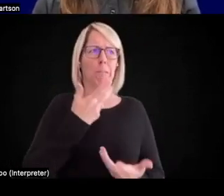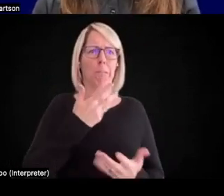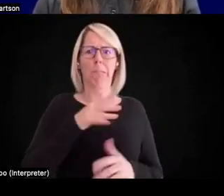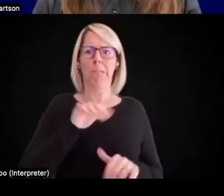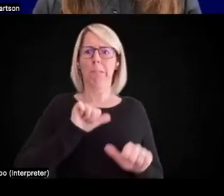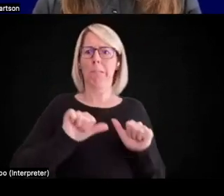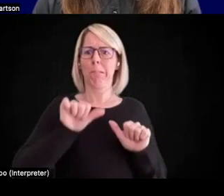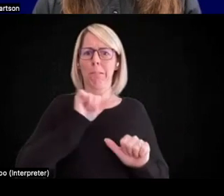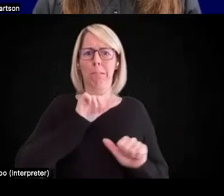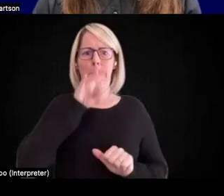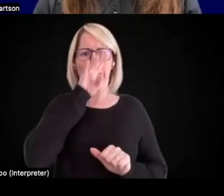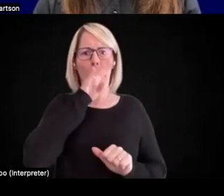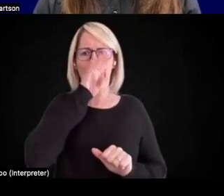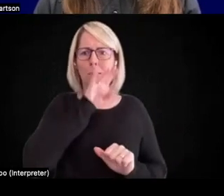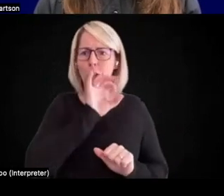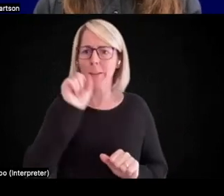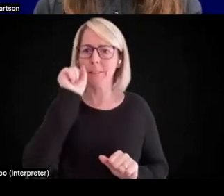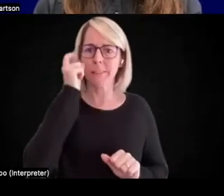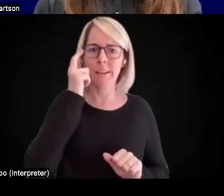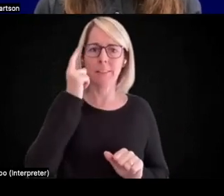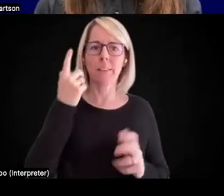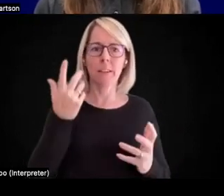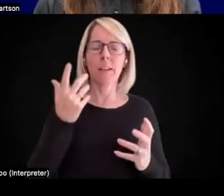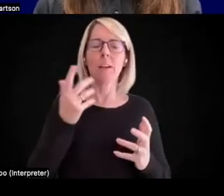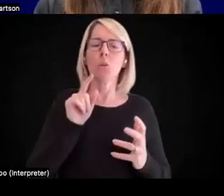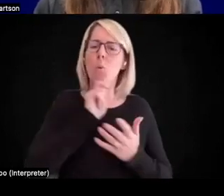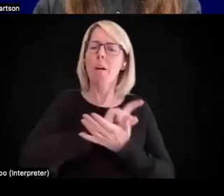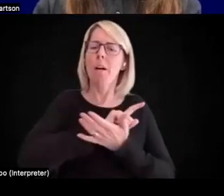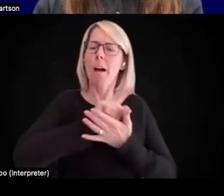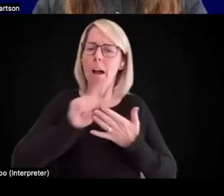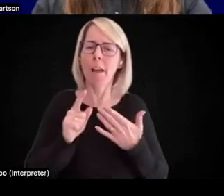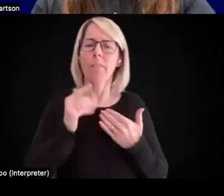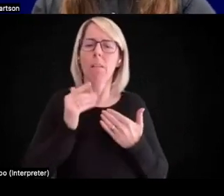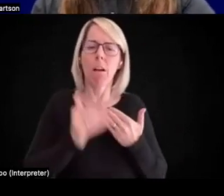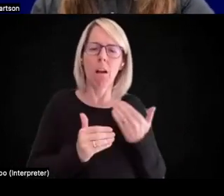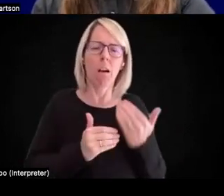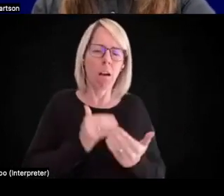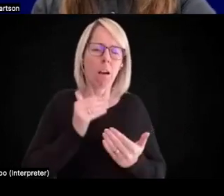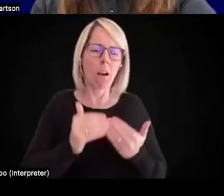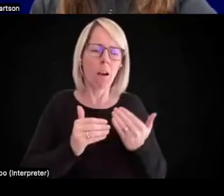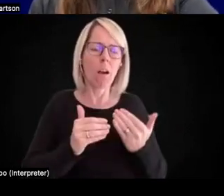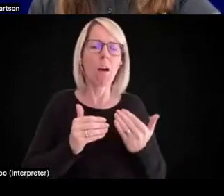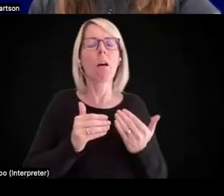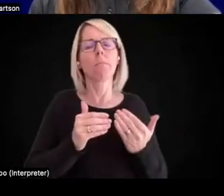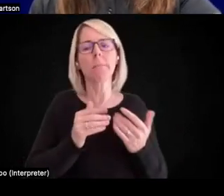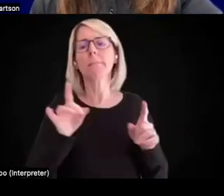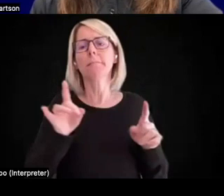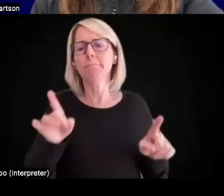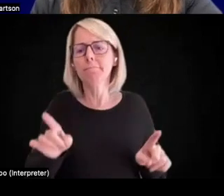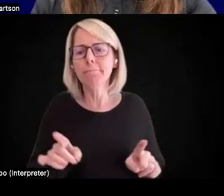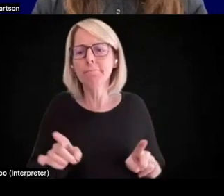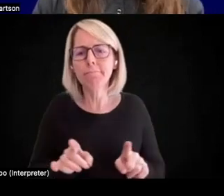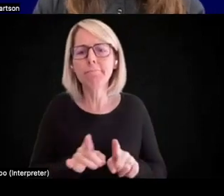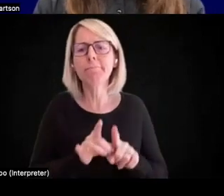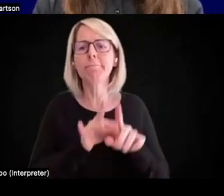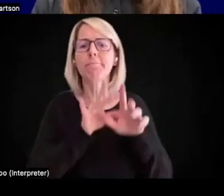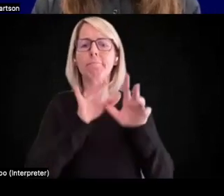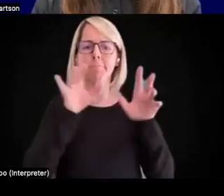that understanding emerges from the interaction. So, if you feel like you don't know what's going